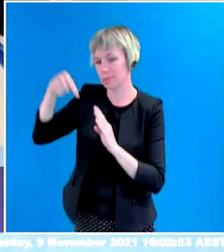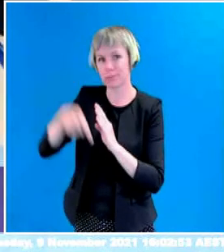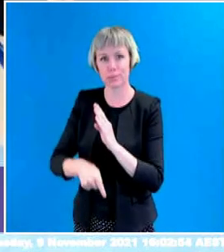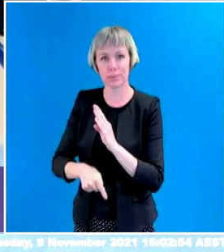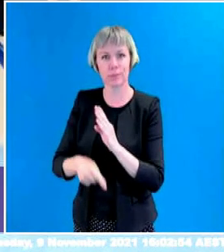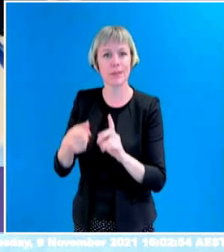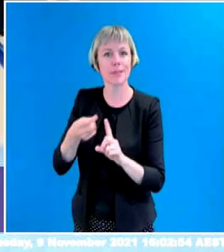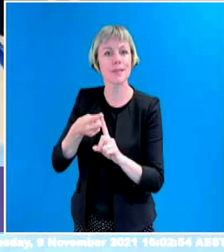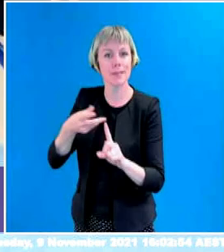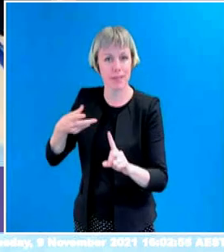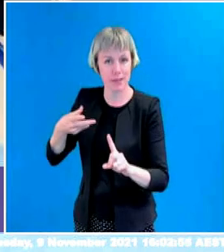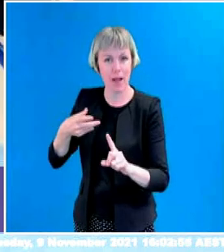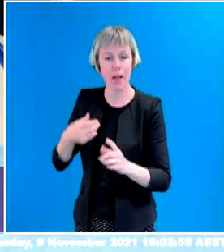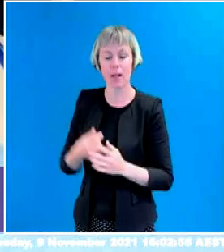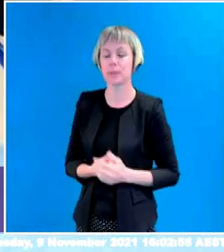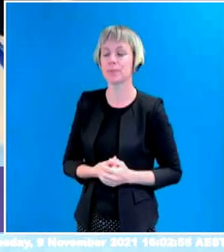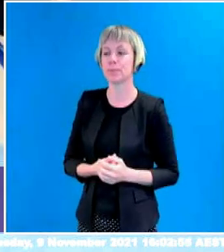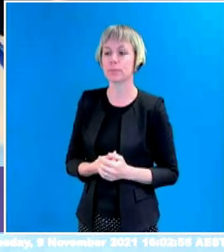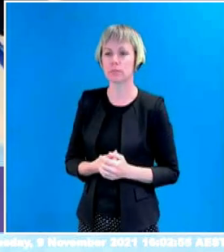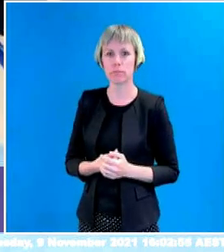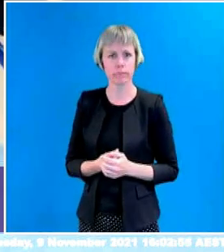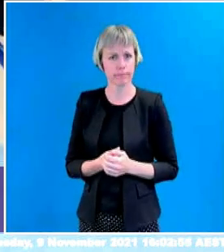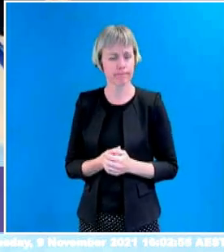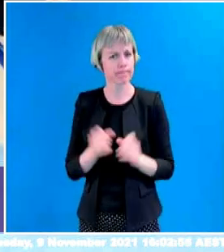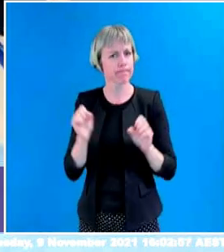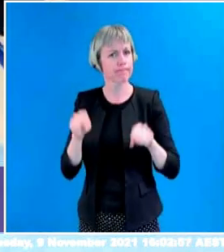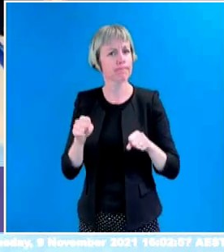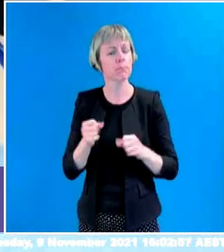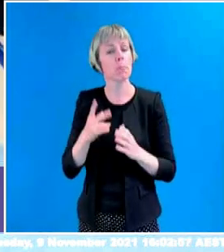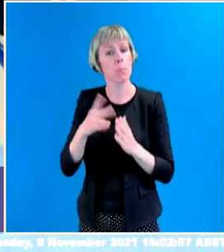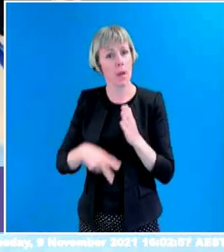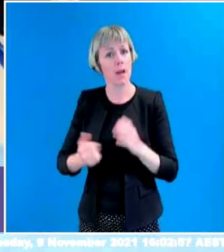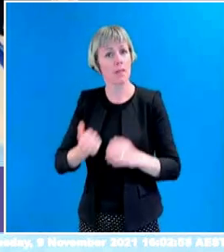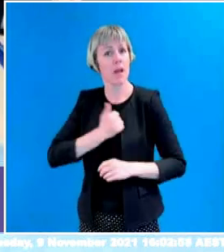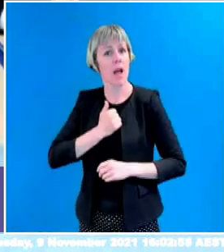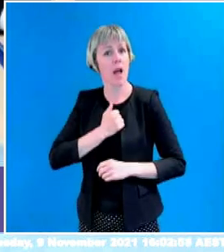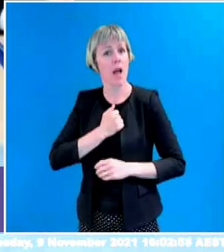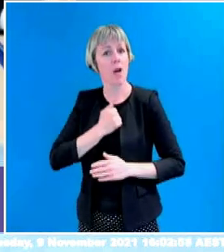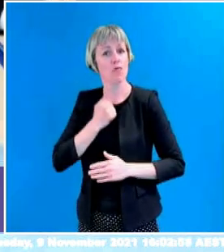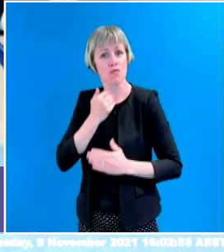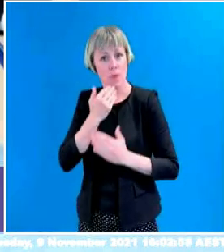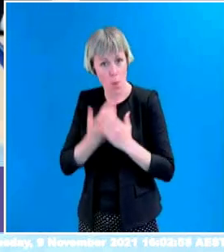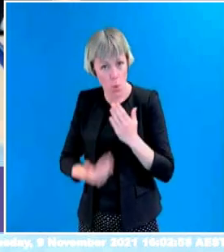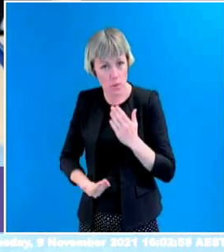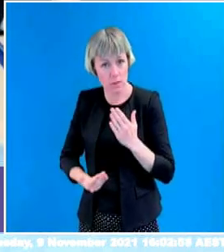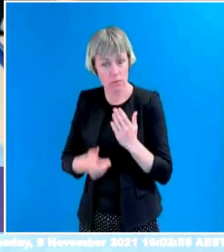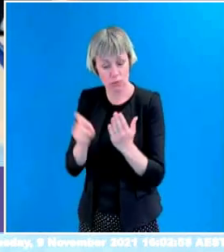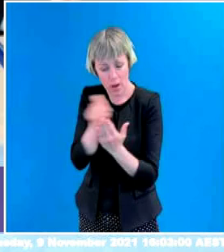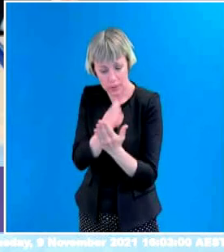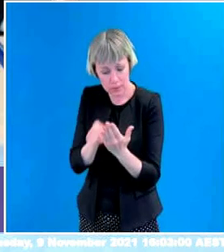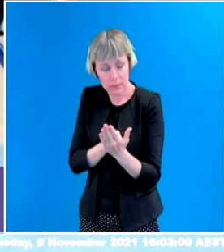We absolutely, as part of our reporting processes, engage in that activity of